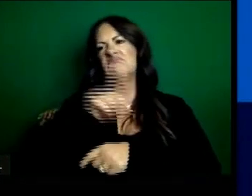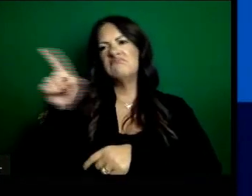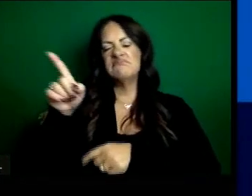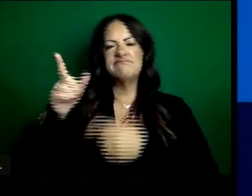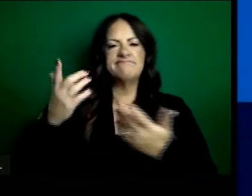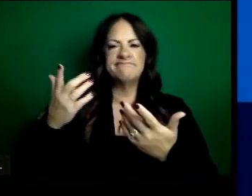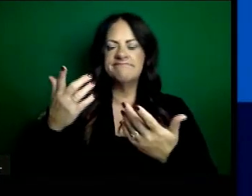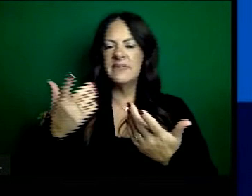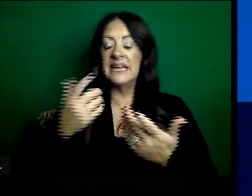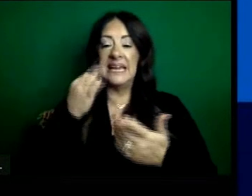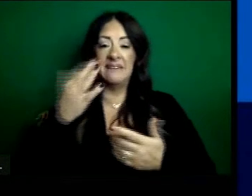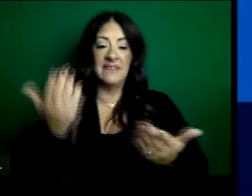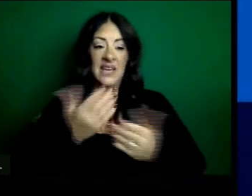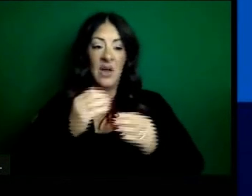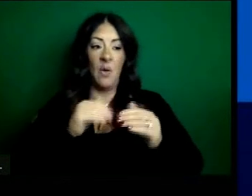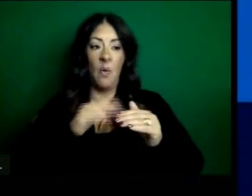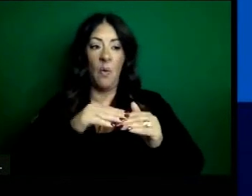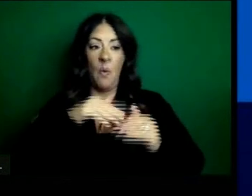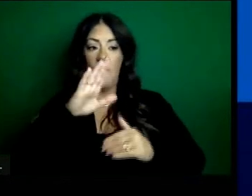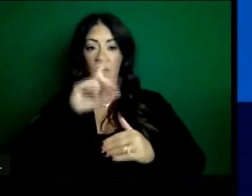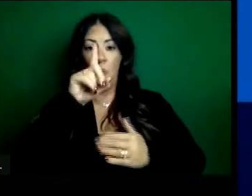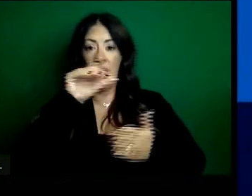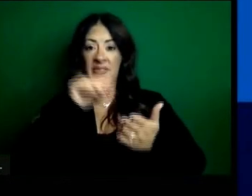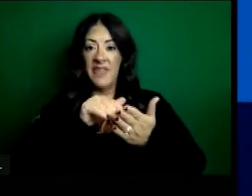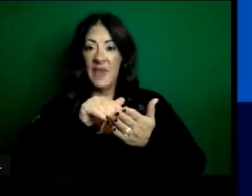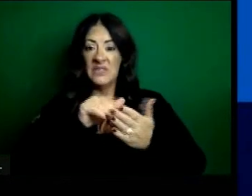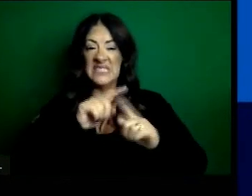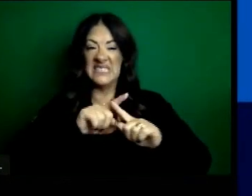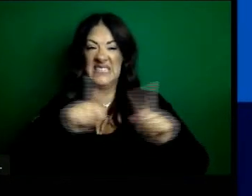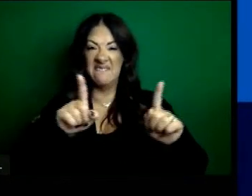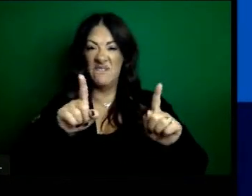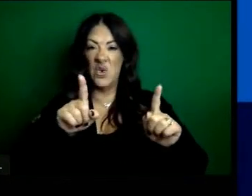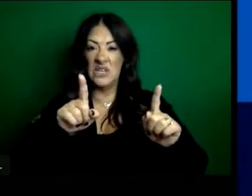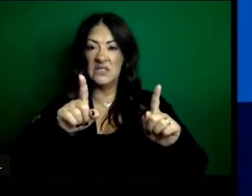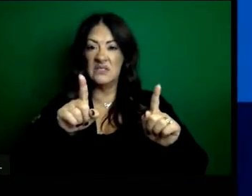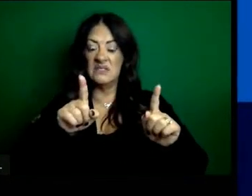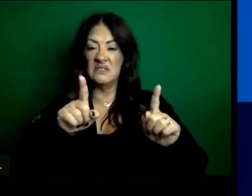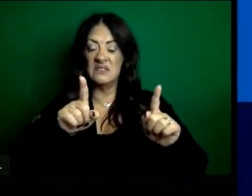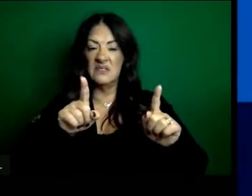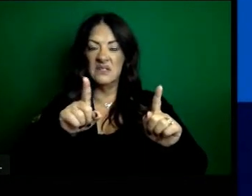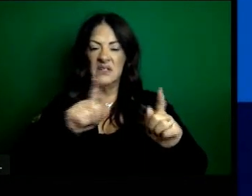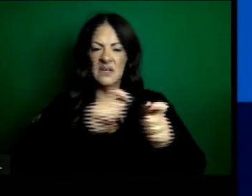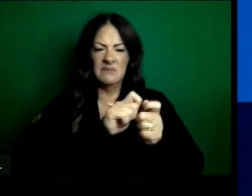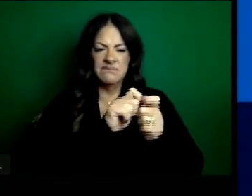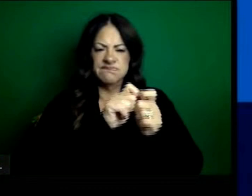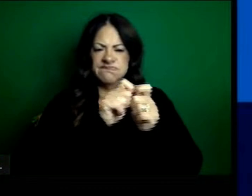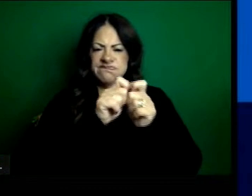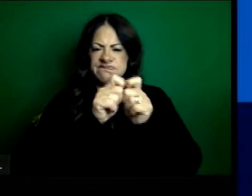FEW WEEKS AGO. WE ARE SEEING SOME -- YOU KNOW